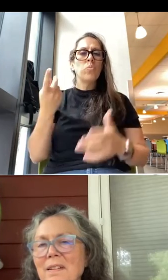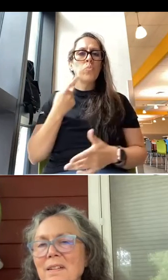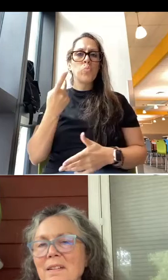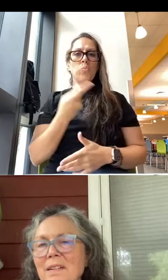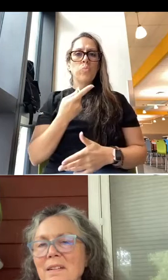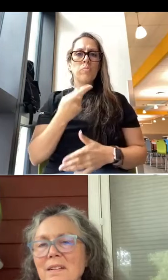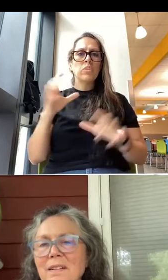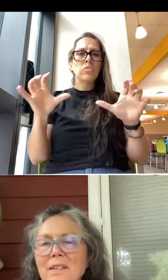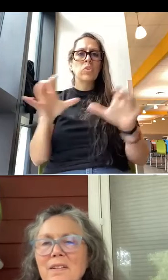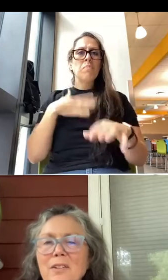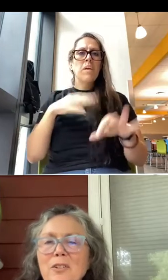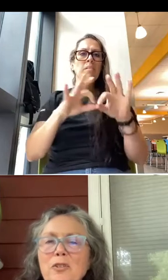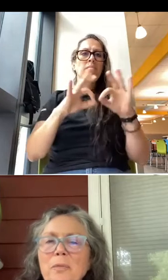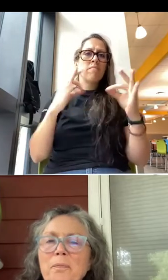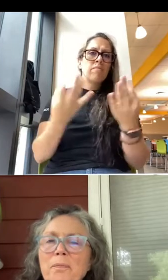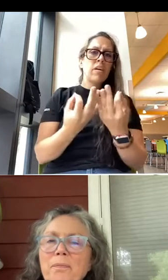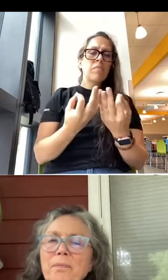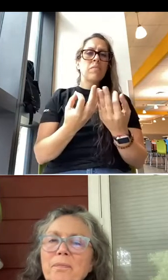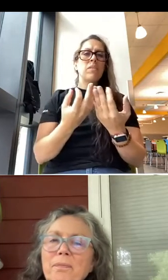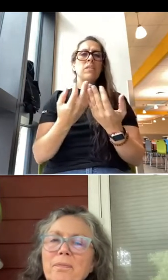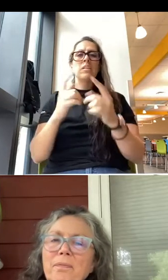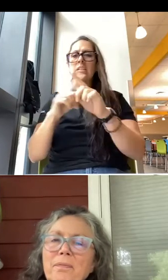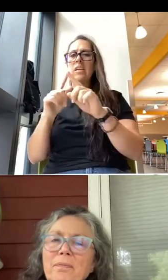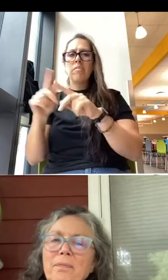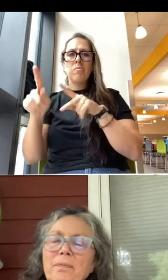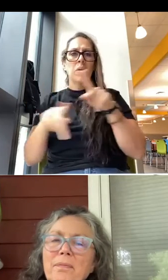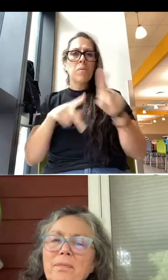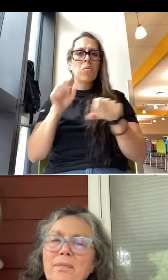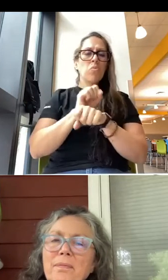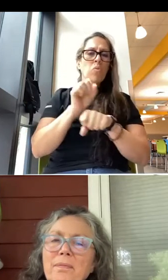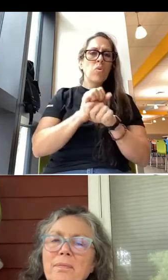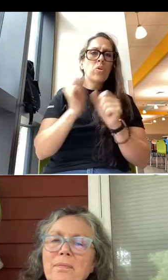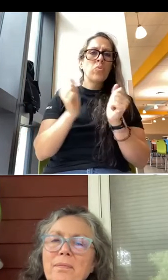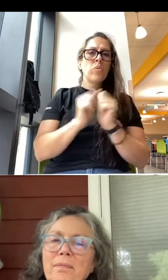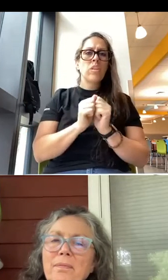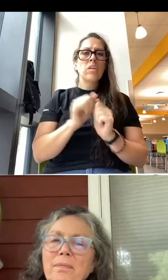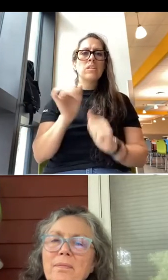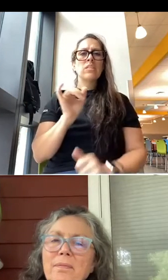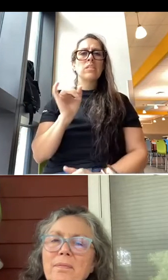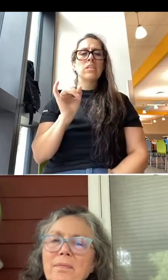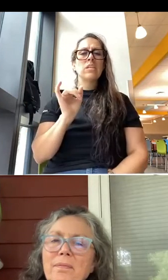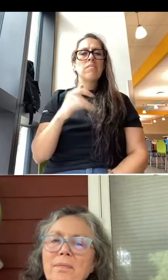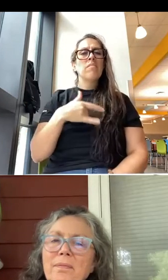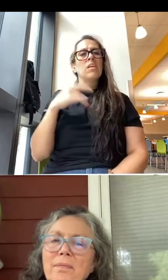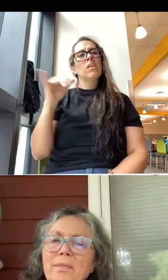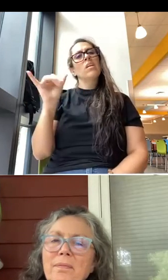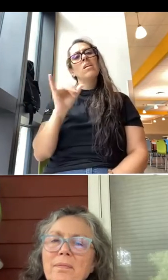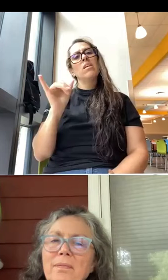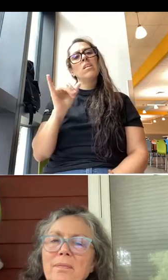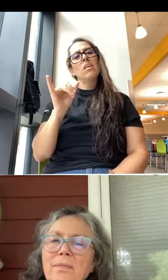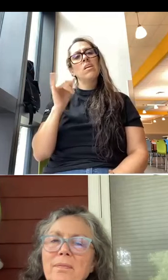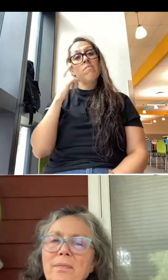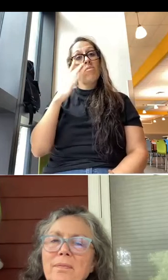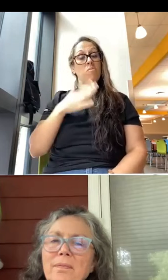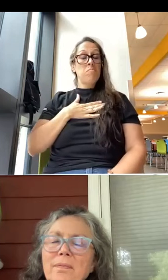my family, like with the different people who we've been working with, it's like I feel, like, at least from my perspective, and from the